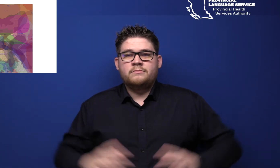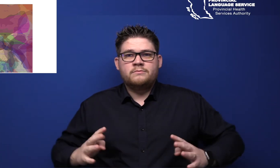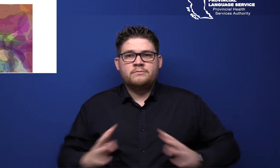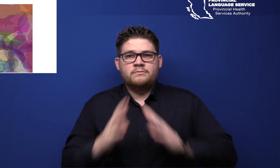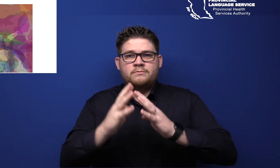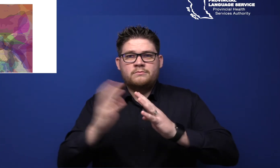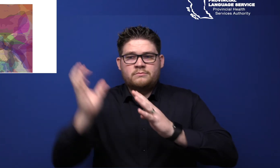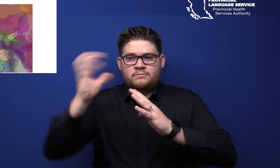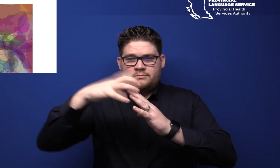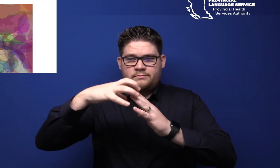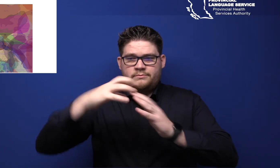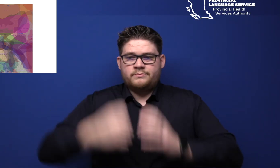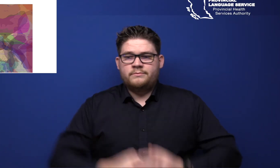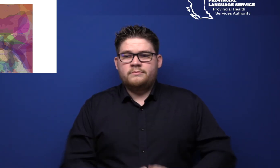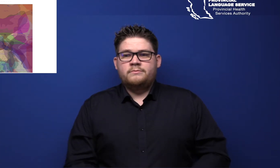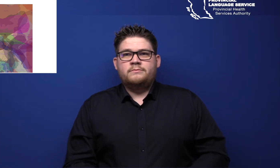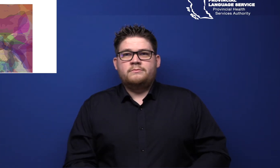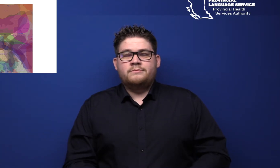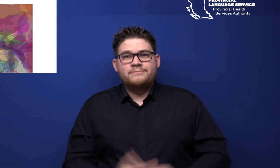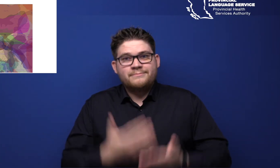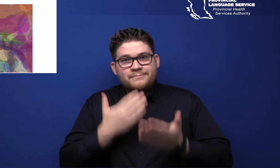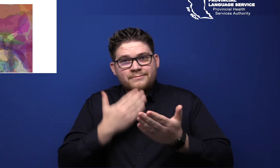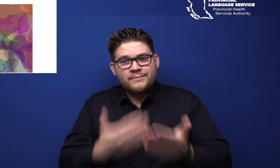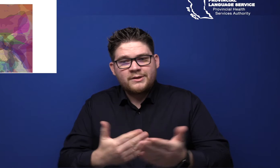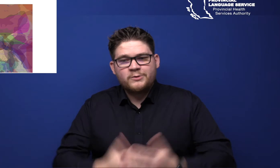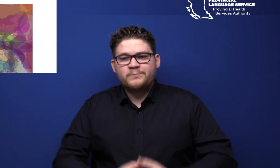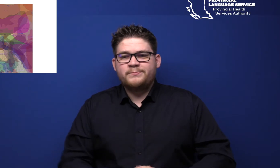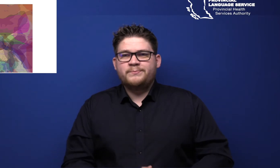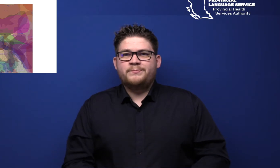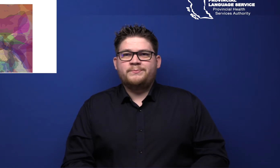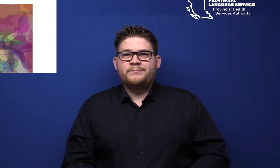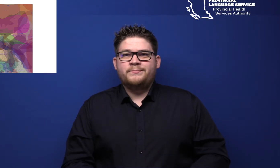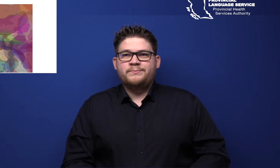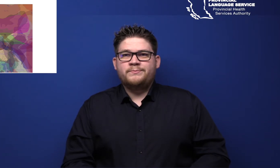SQUAMISH THANK YOU